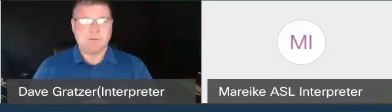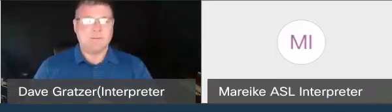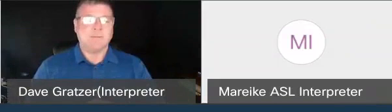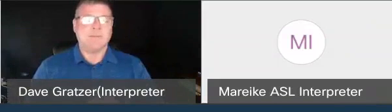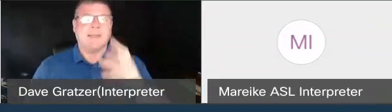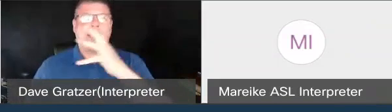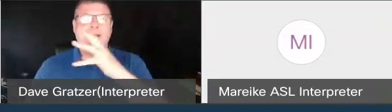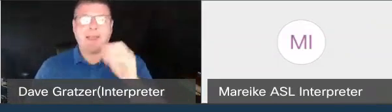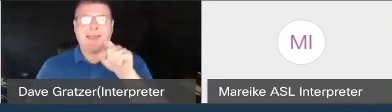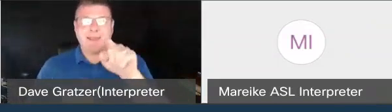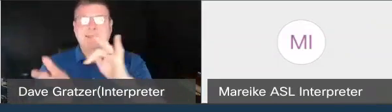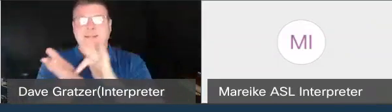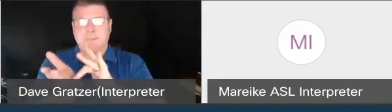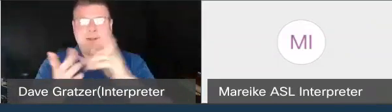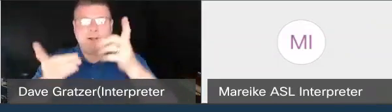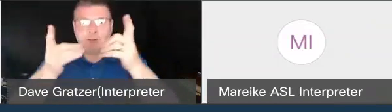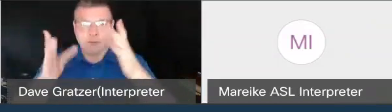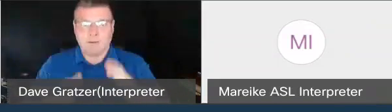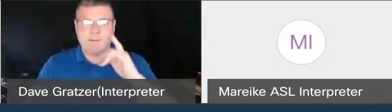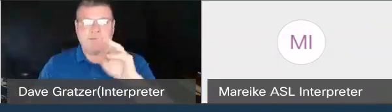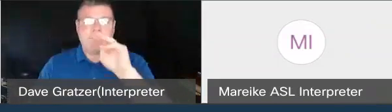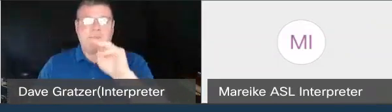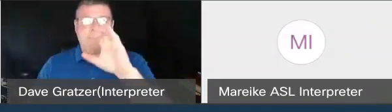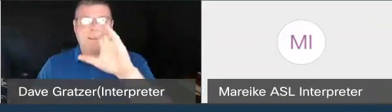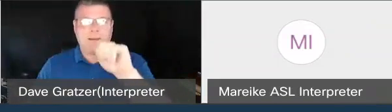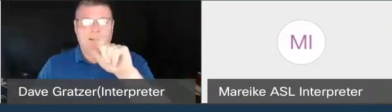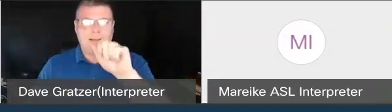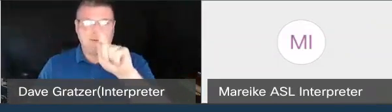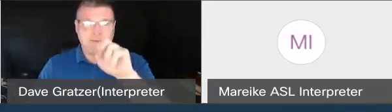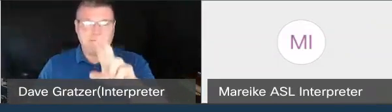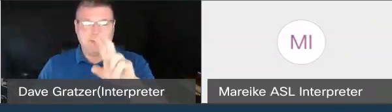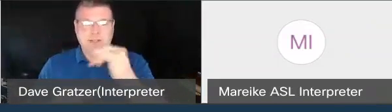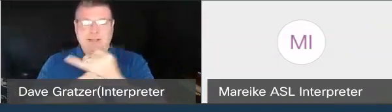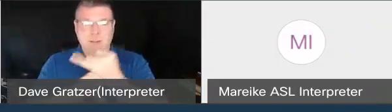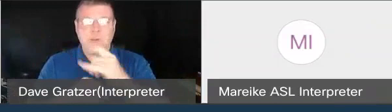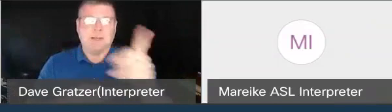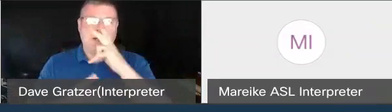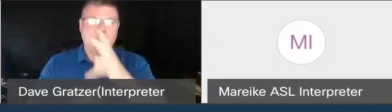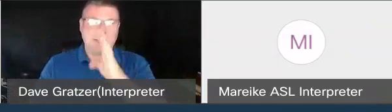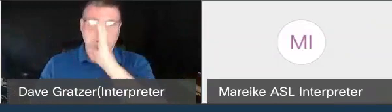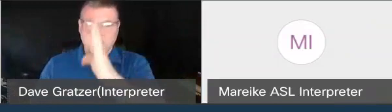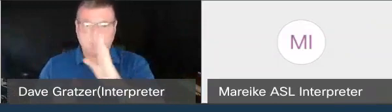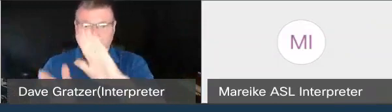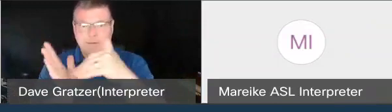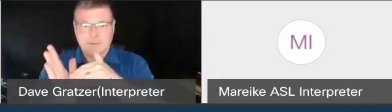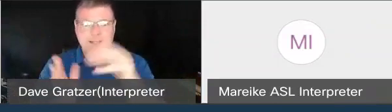And he is the medical director of McAllister Institute, where he oversees the regional sobering center and also the care of patients